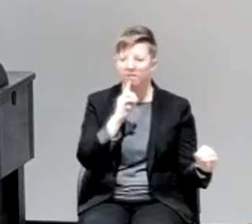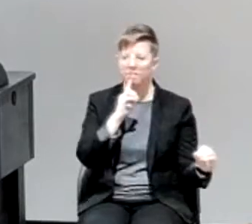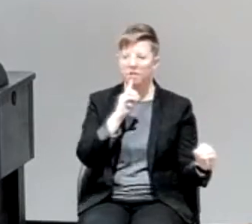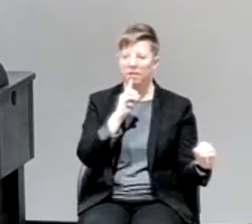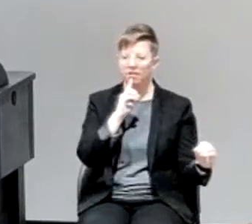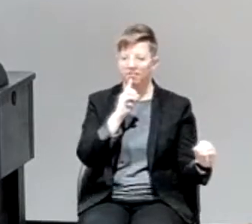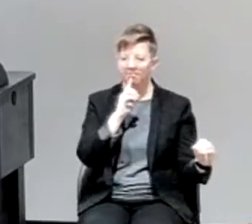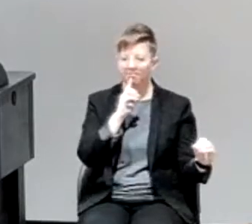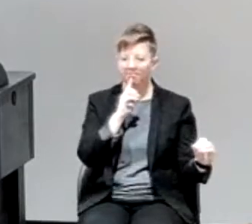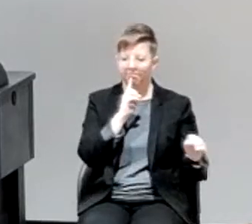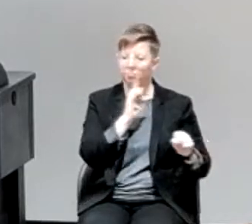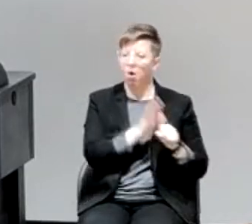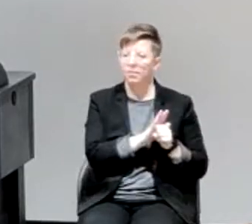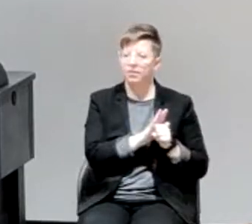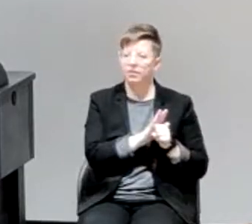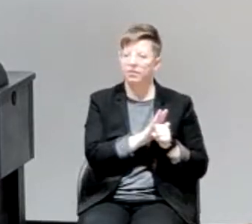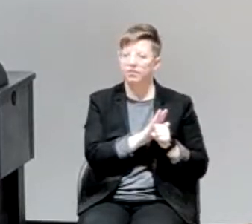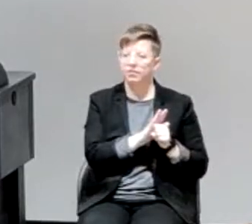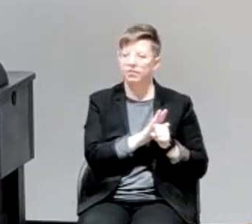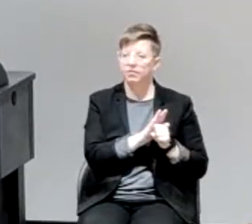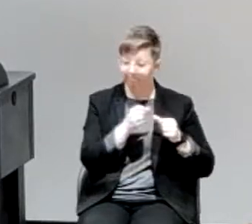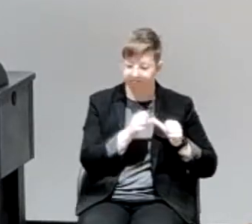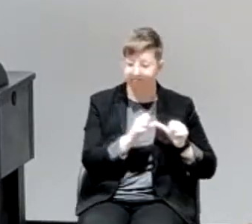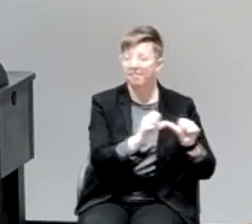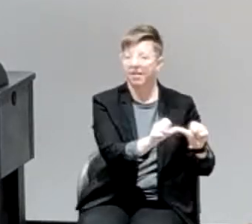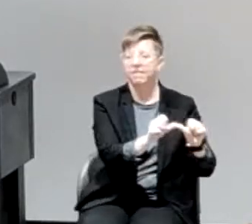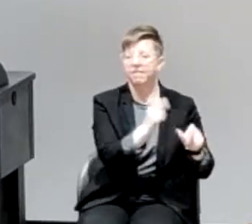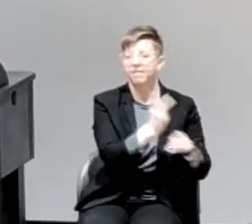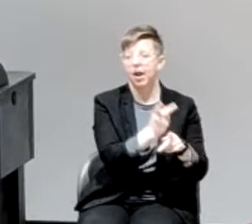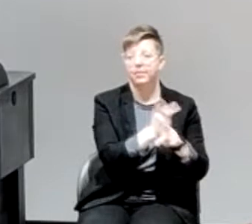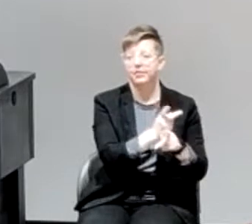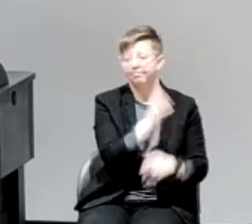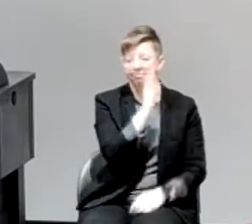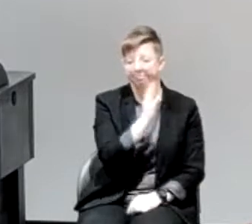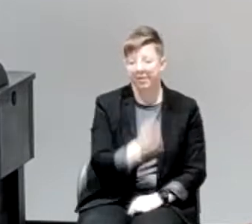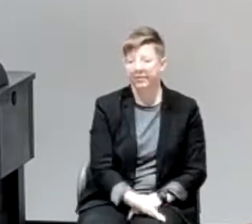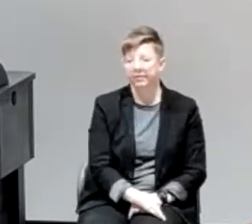Antidiscrimination policies, enactment against hate crimes and on and on it goes.